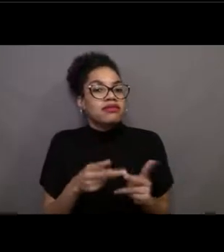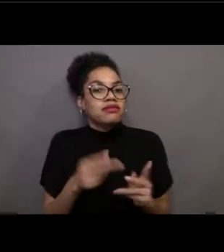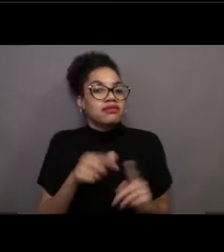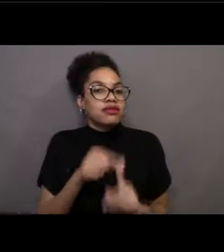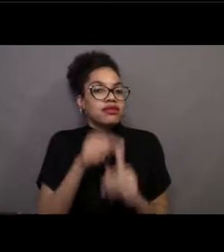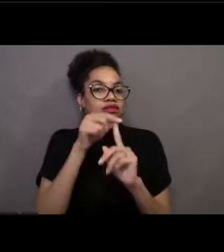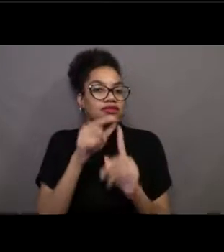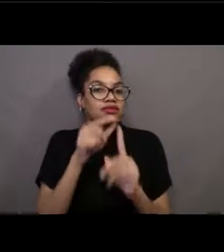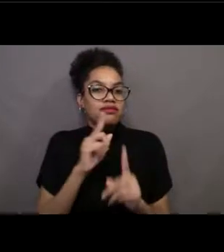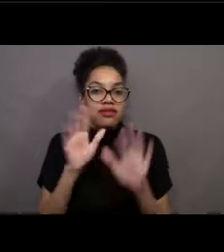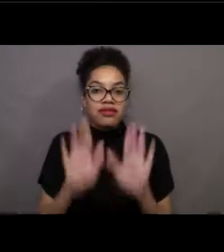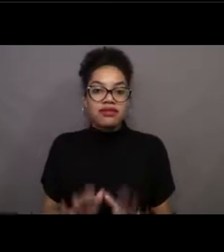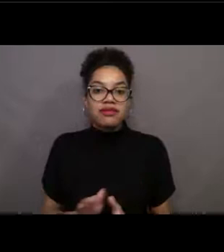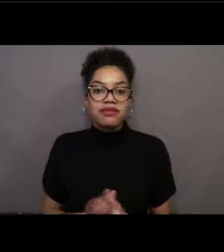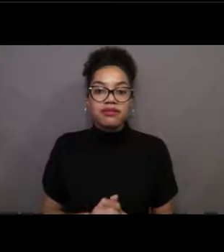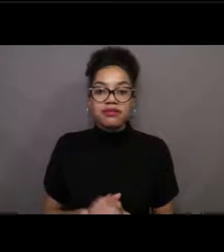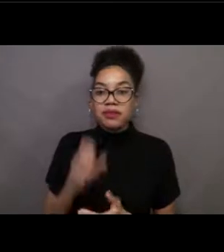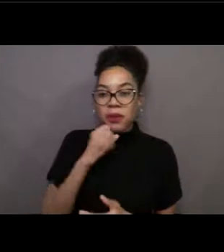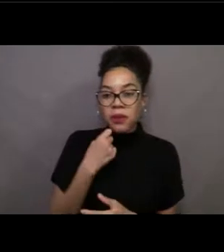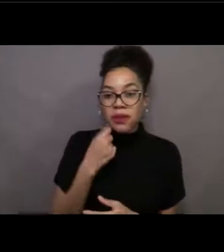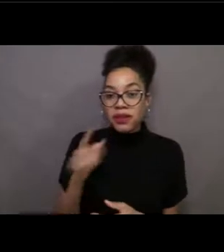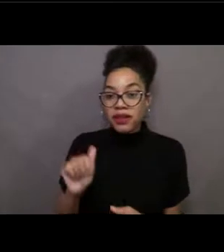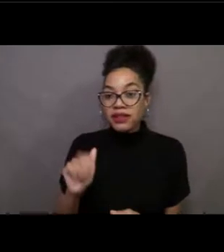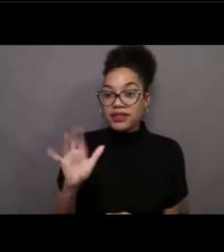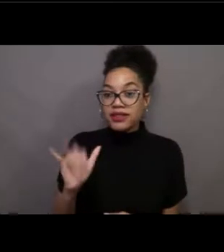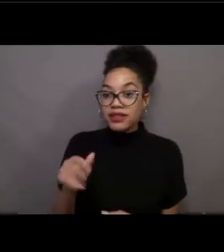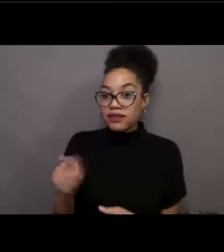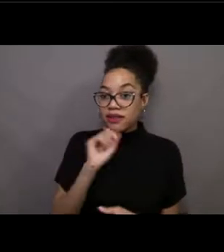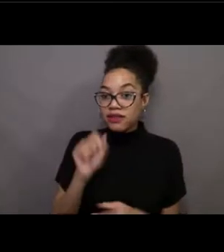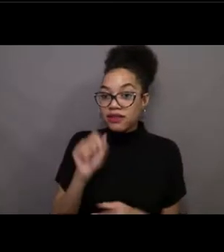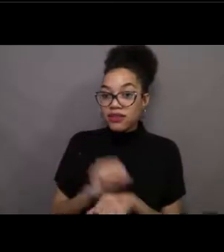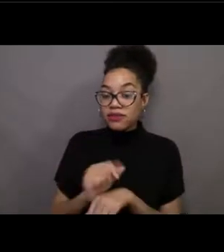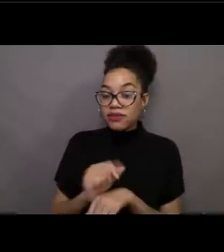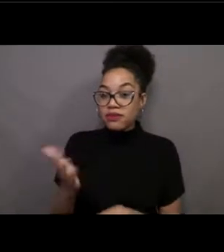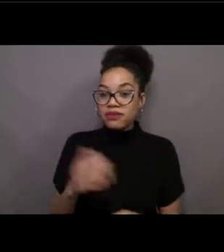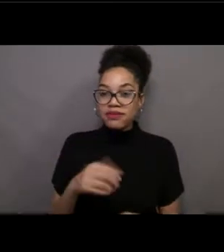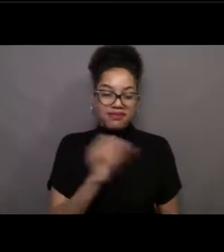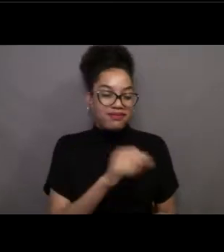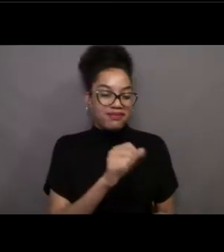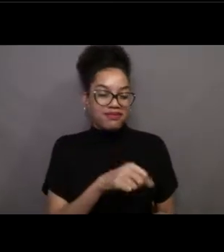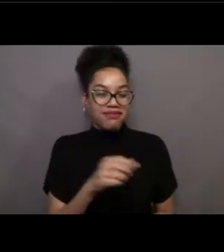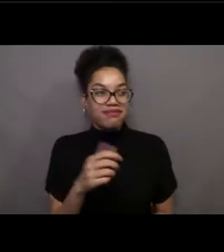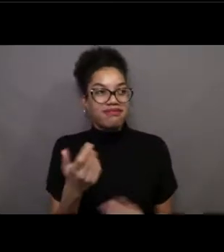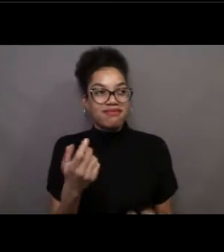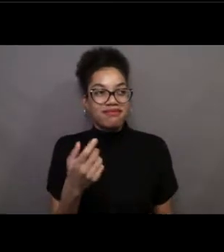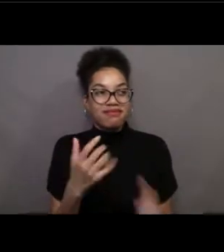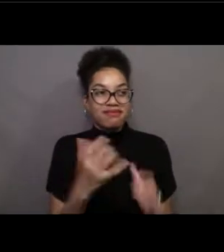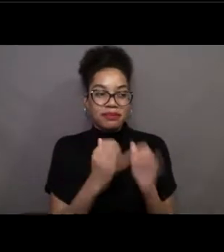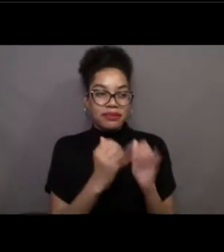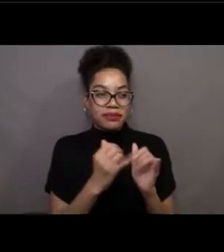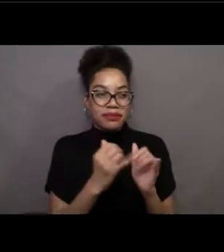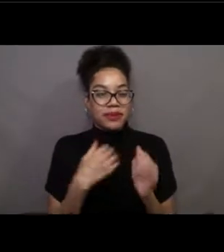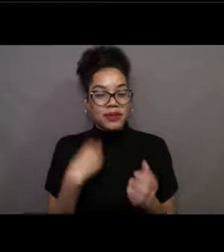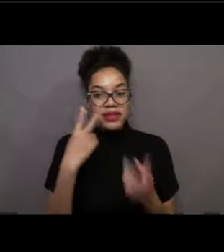Cool. What about you, Acy? Yeah, I'd have to say the fact that we get to see people from all over the world is amazing,